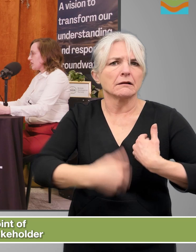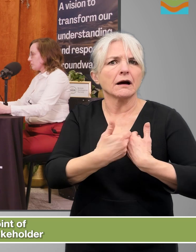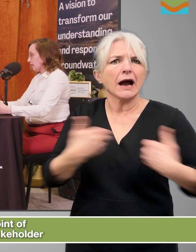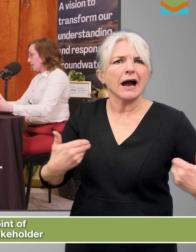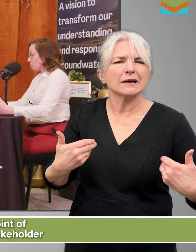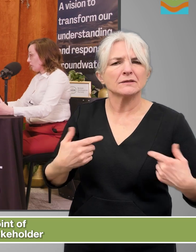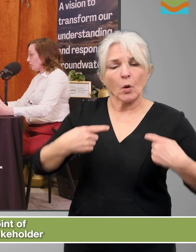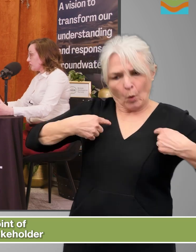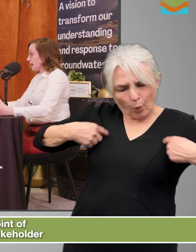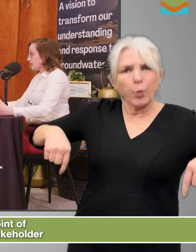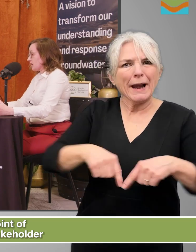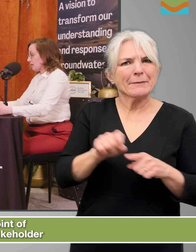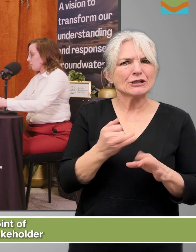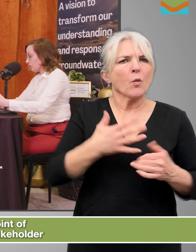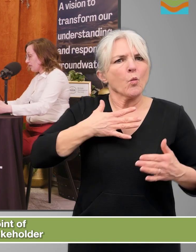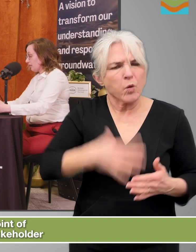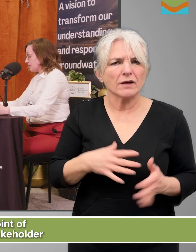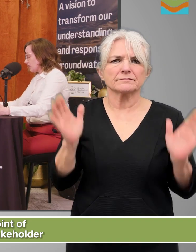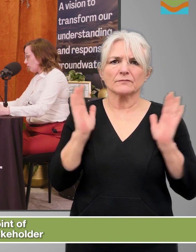management and a single point of contact and improving those stakeholder